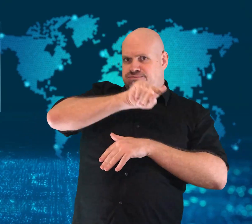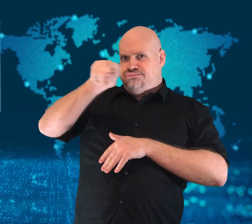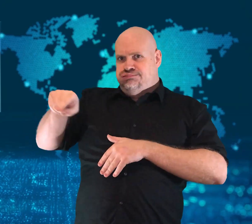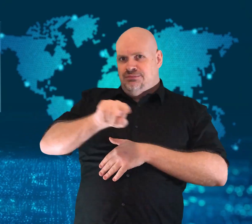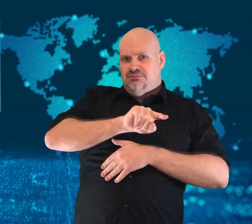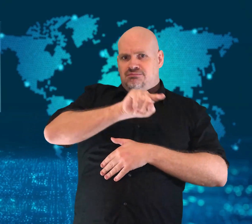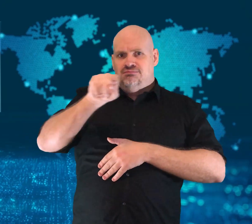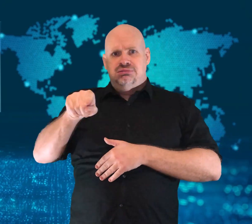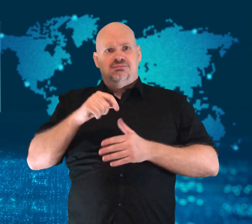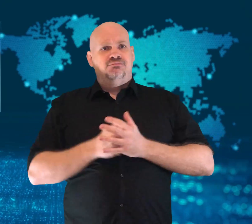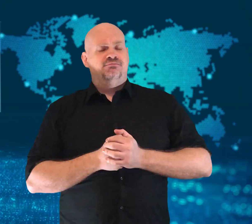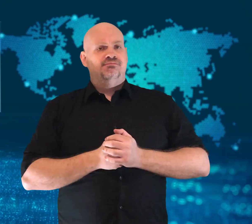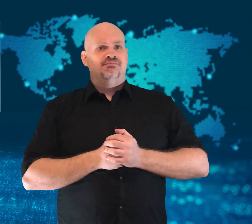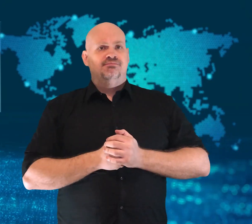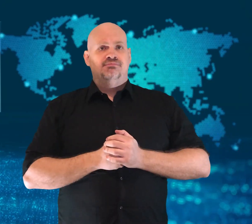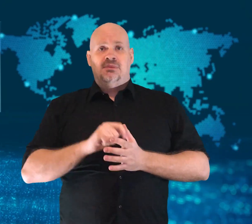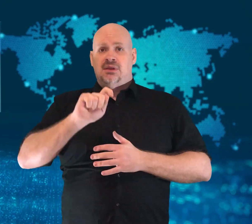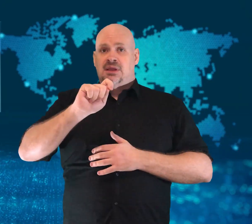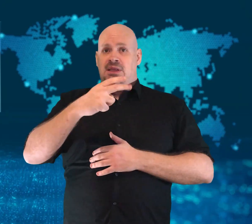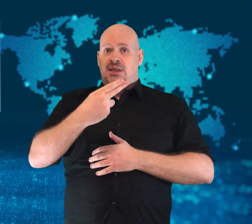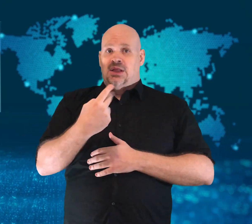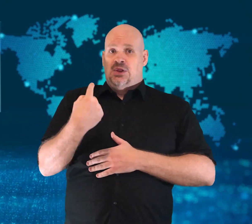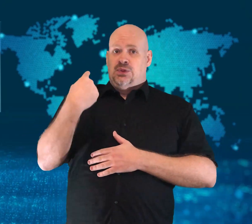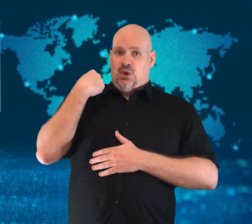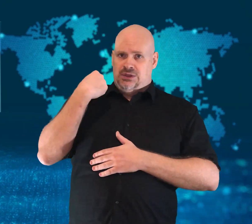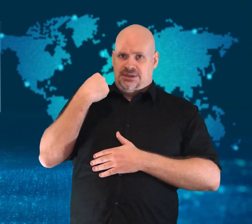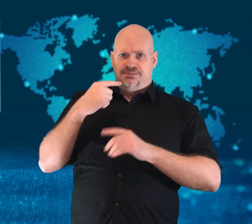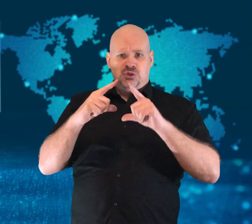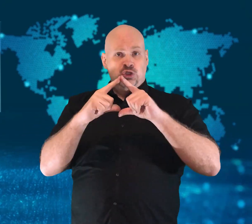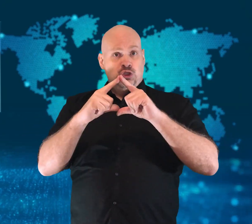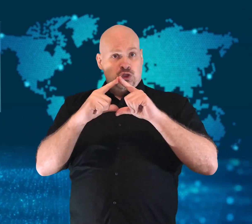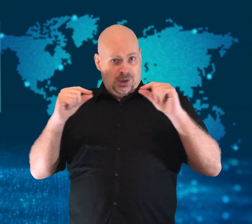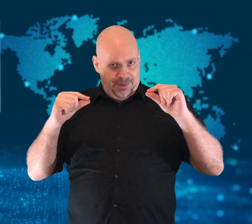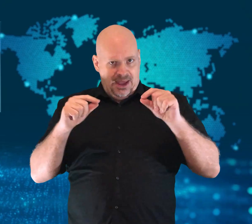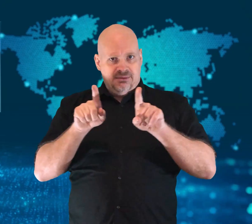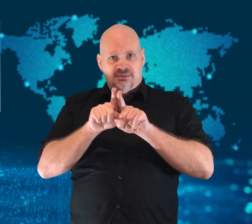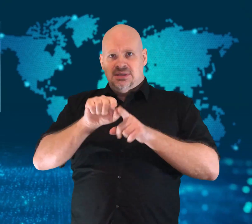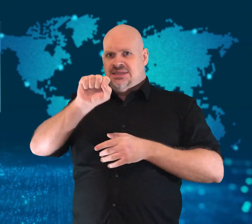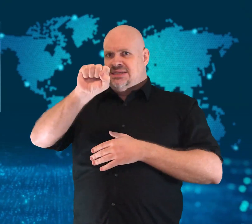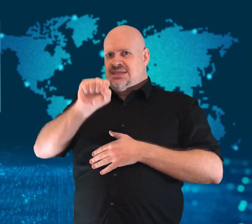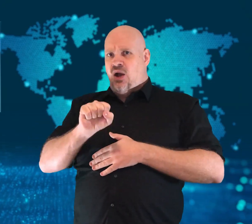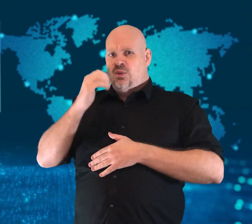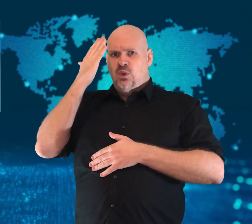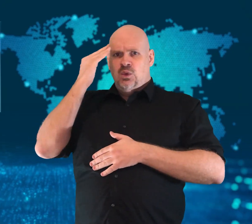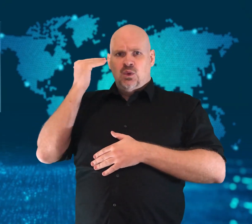missiles toward the East Sea. Last Thursday,